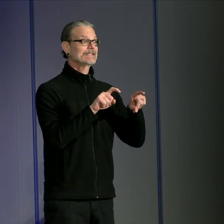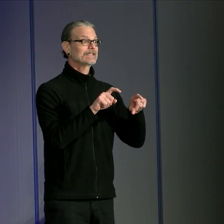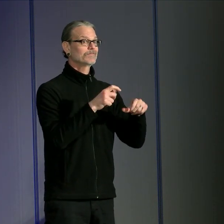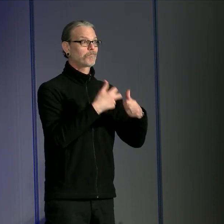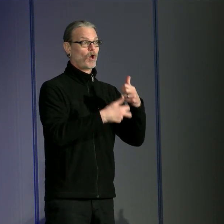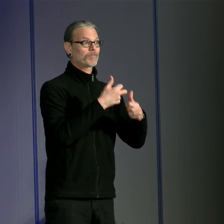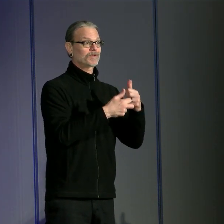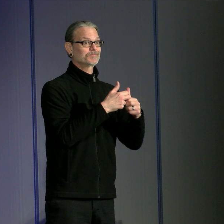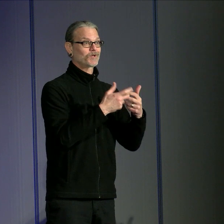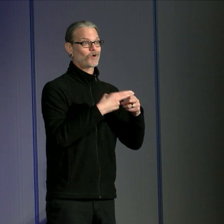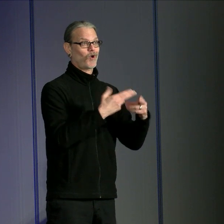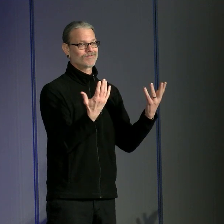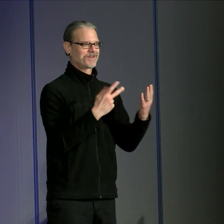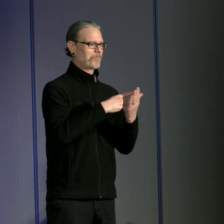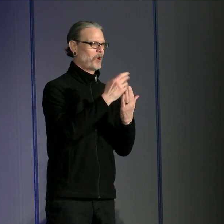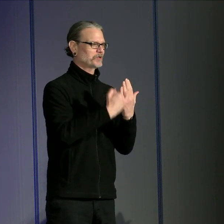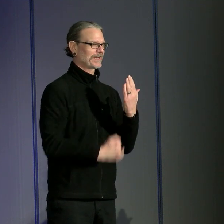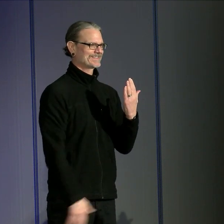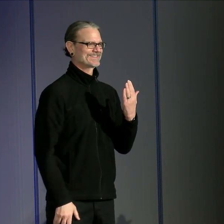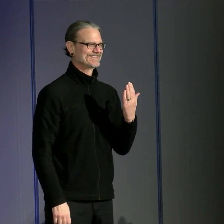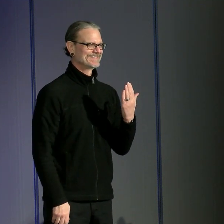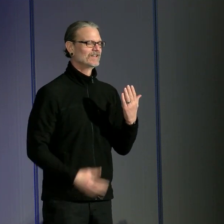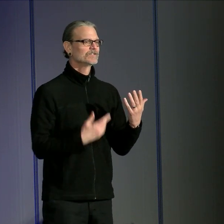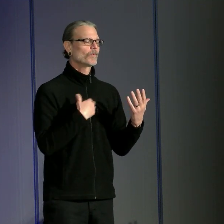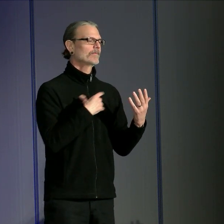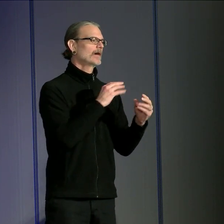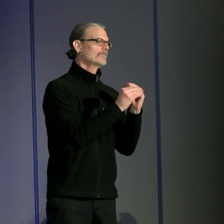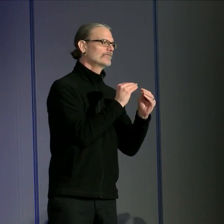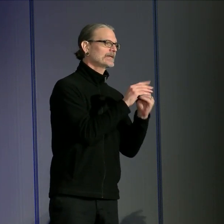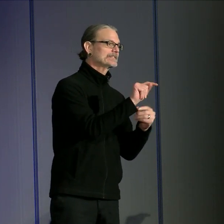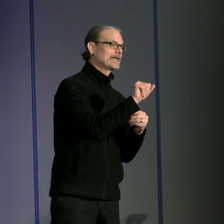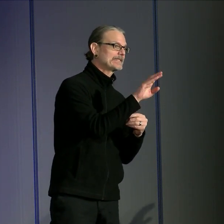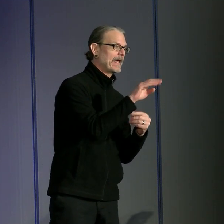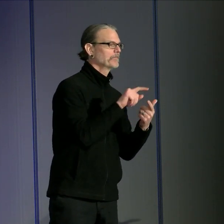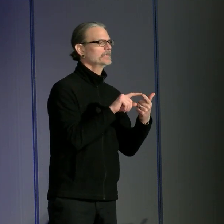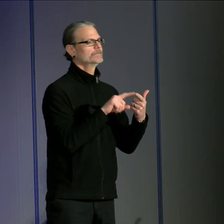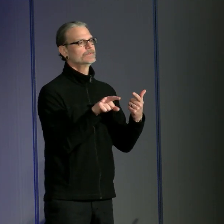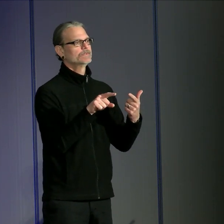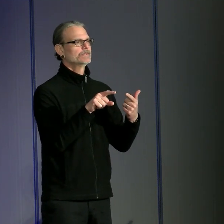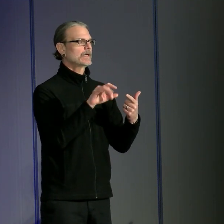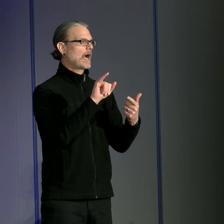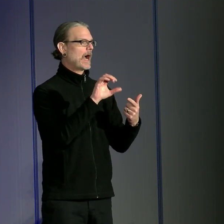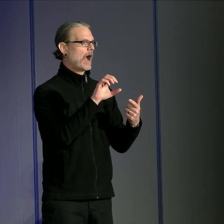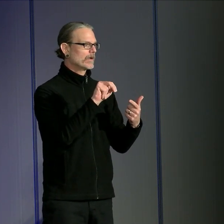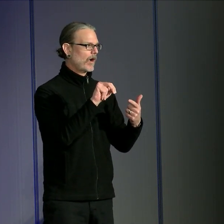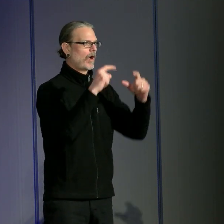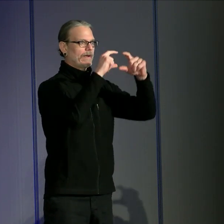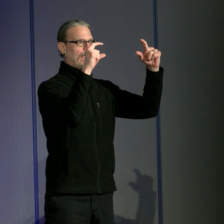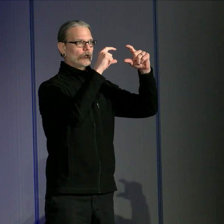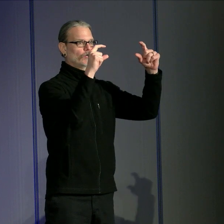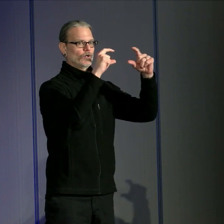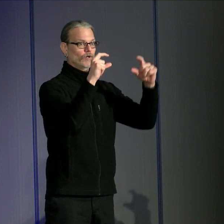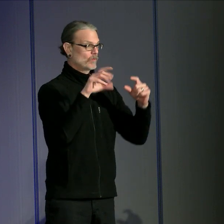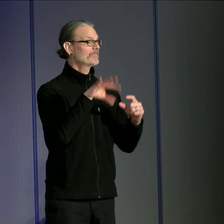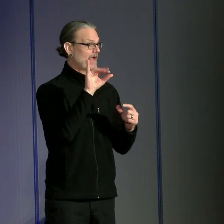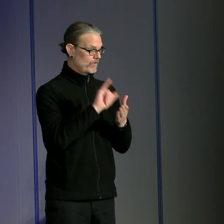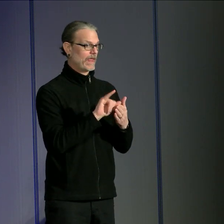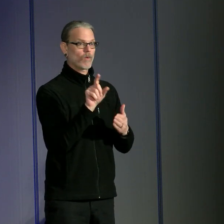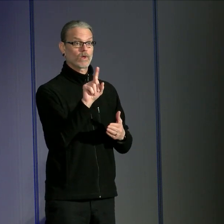So, for instance, we've got fix tab order here, we've got fix header icon, which was a problem in the order.